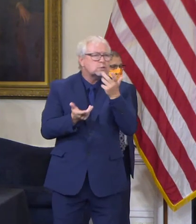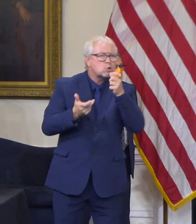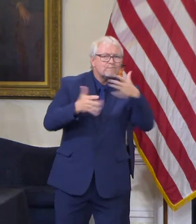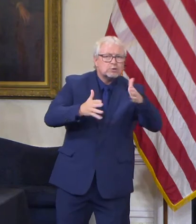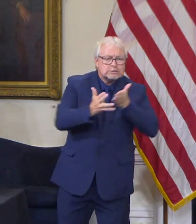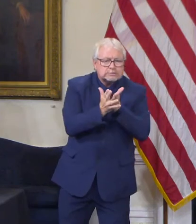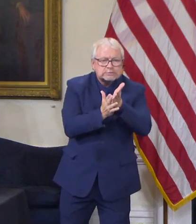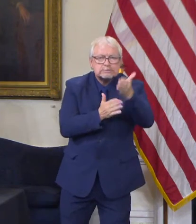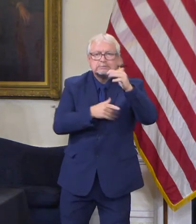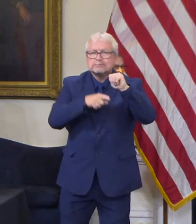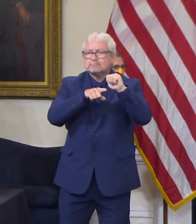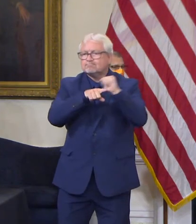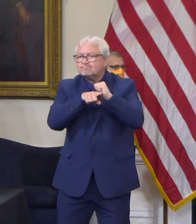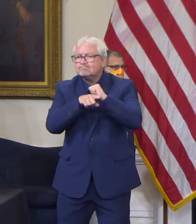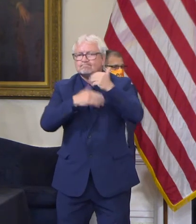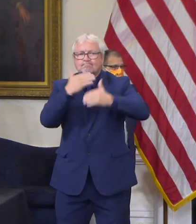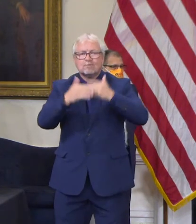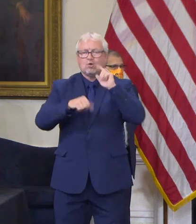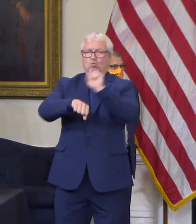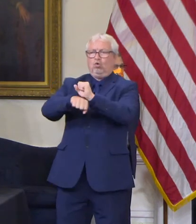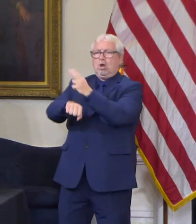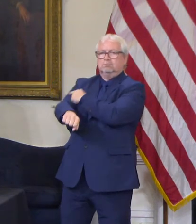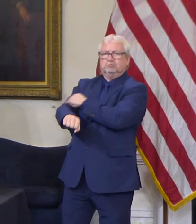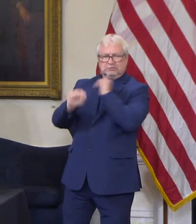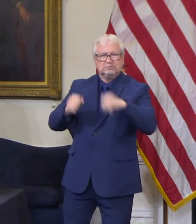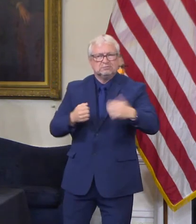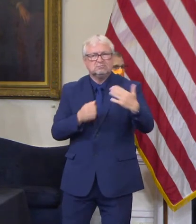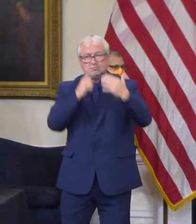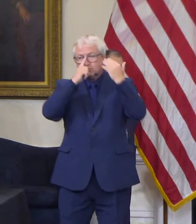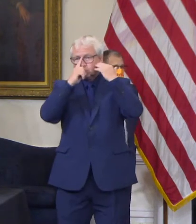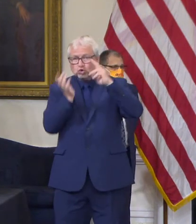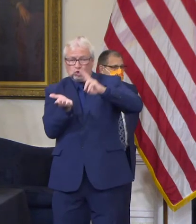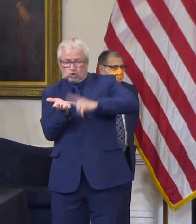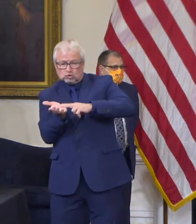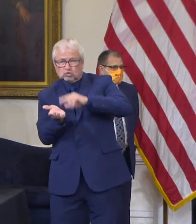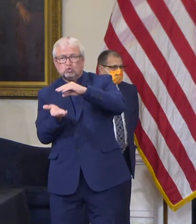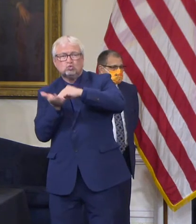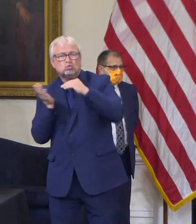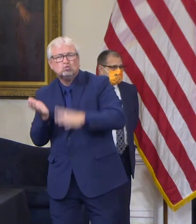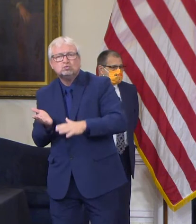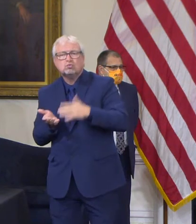multipliers. request to